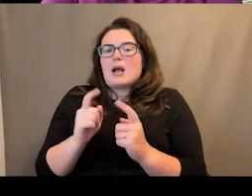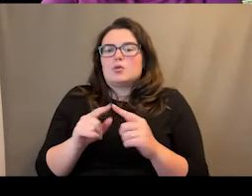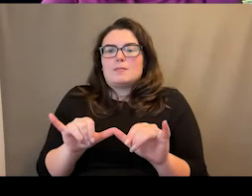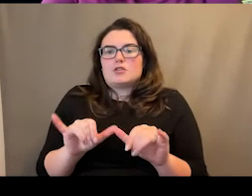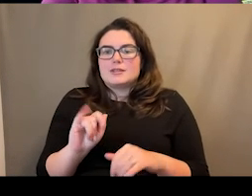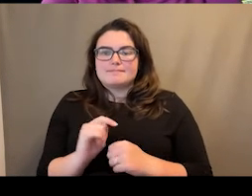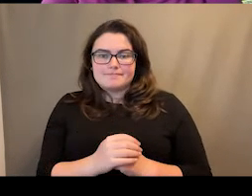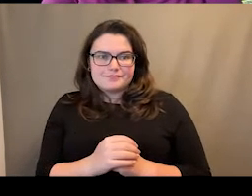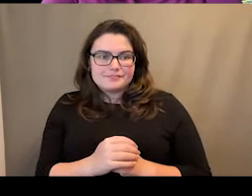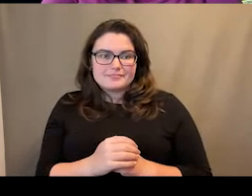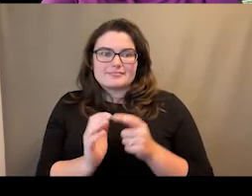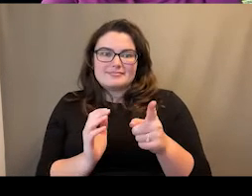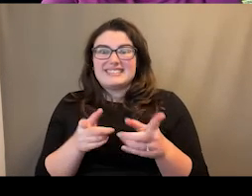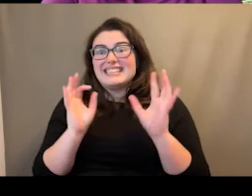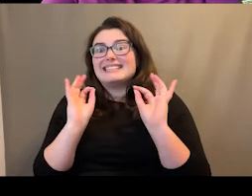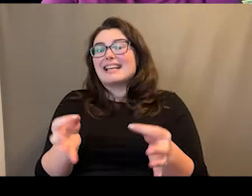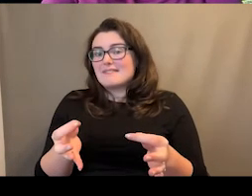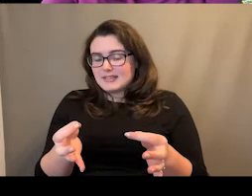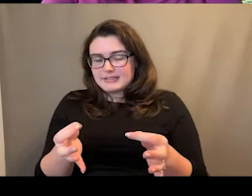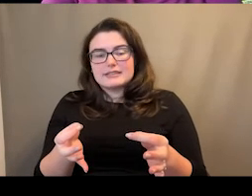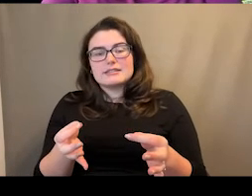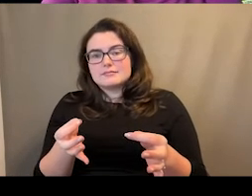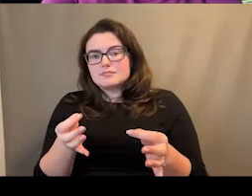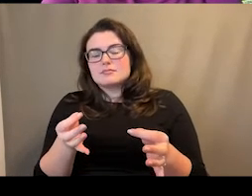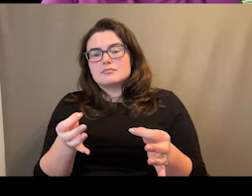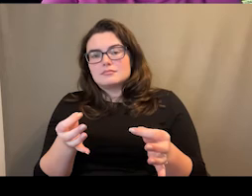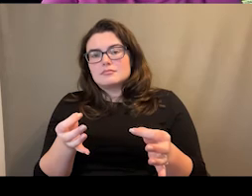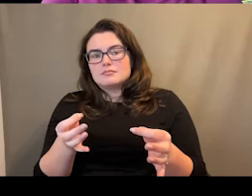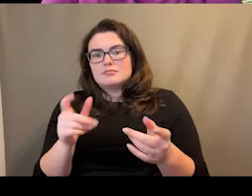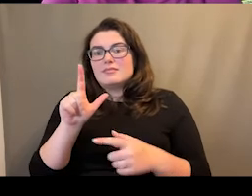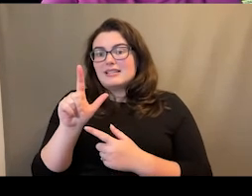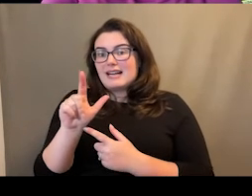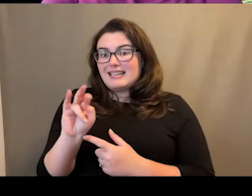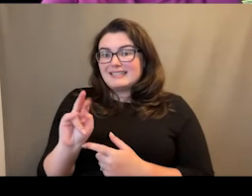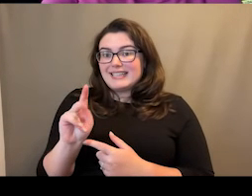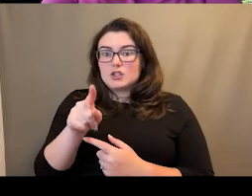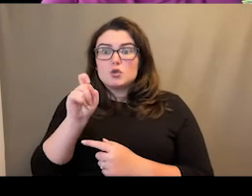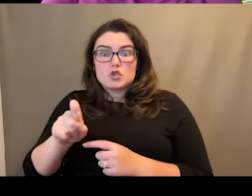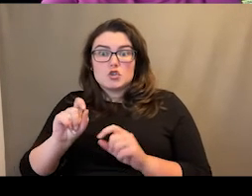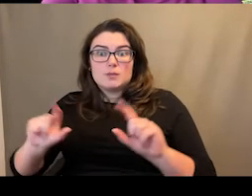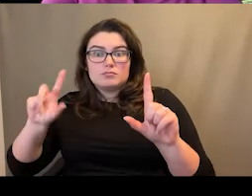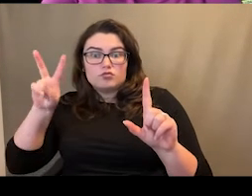It's definitely a link that you should check out if you have questions about broader impacts or